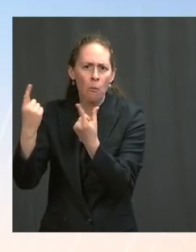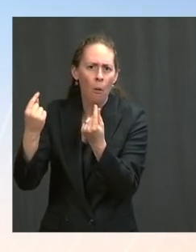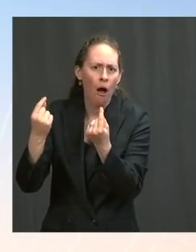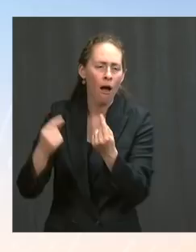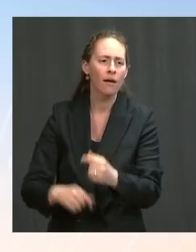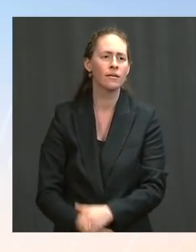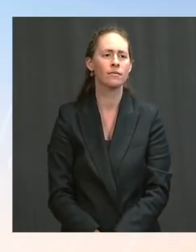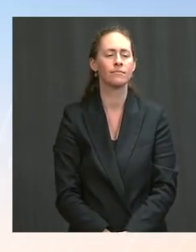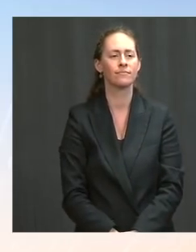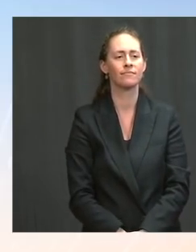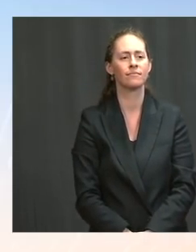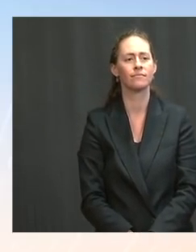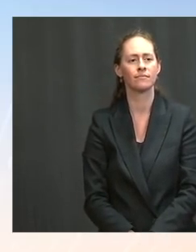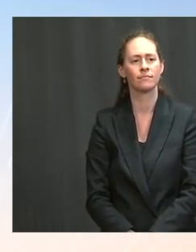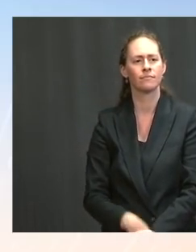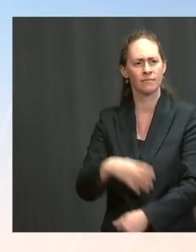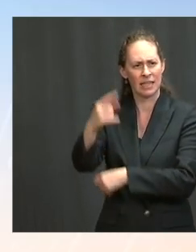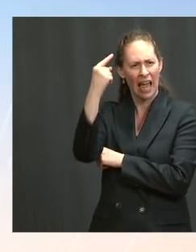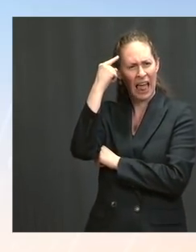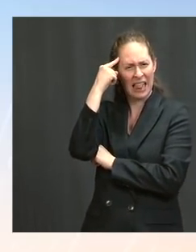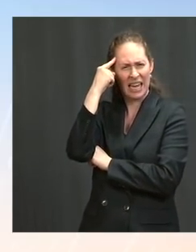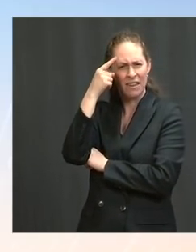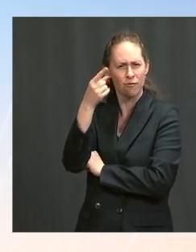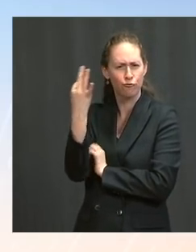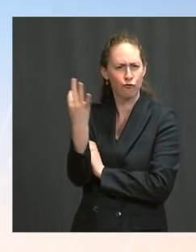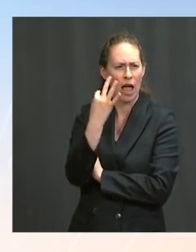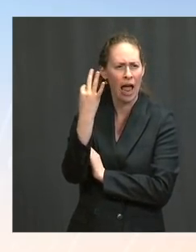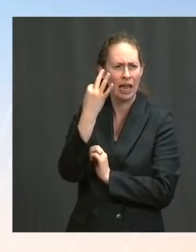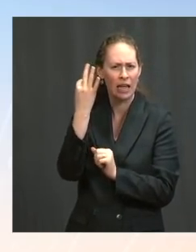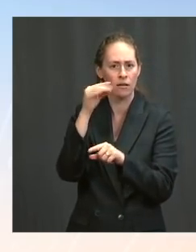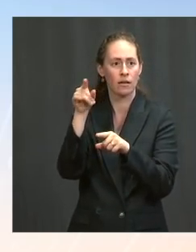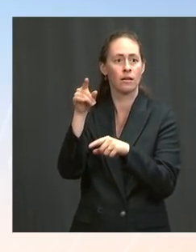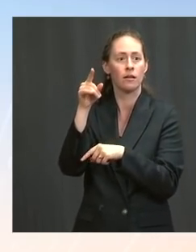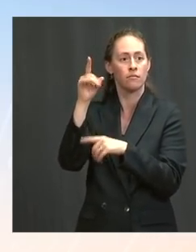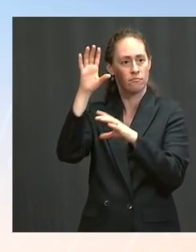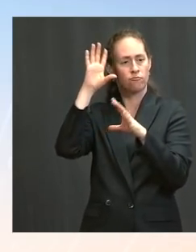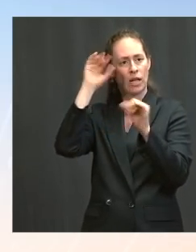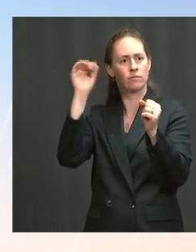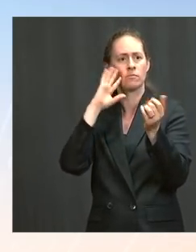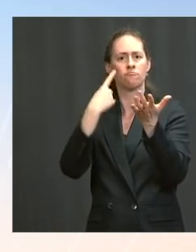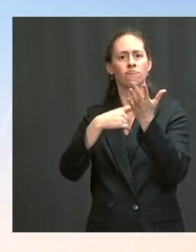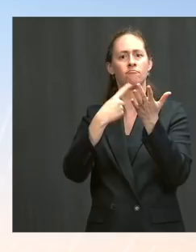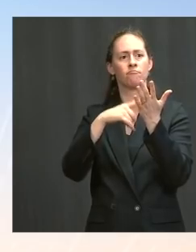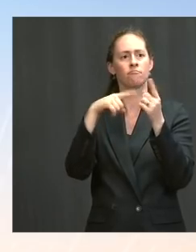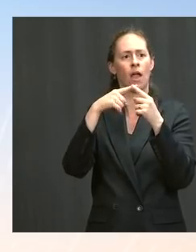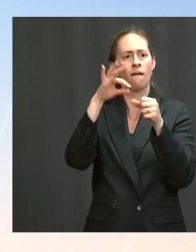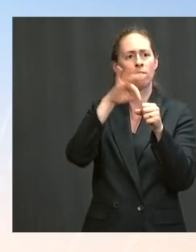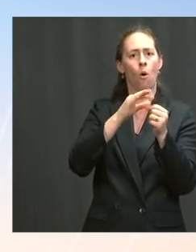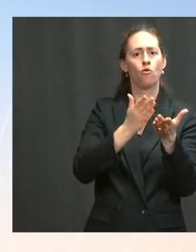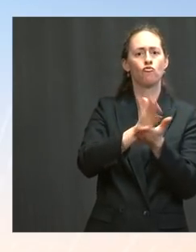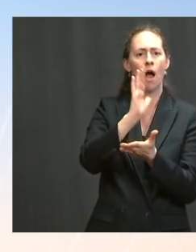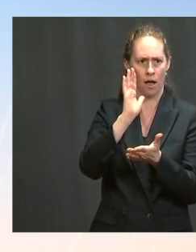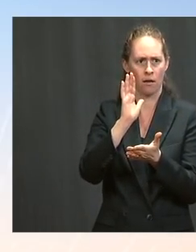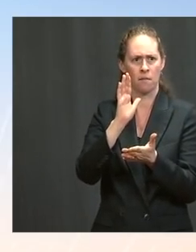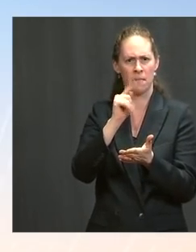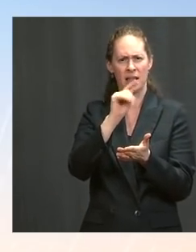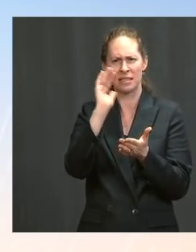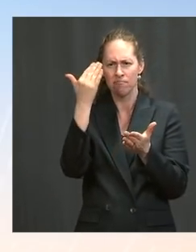you had mentioned that the President would be speaking about voting rights this week at an event. I didn't see that on his schedule. Can you talk to us a little bit about what that event is